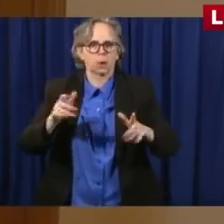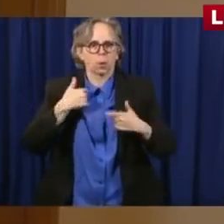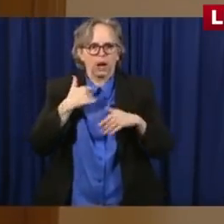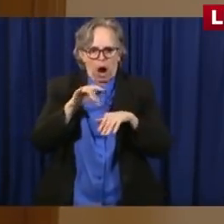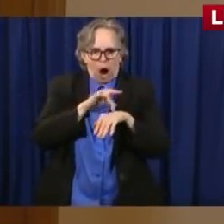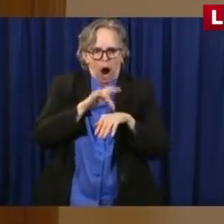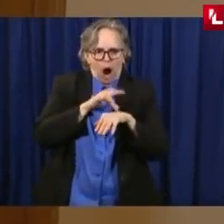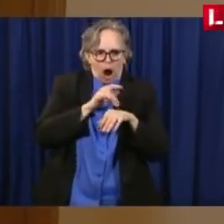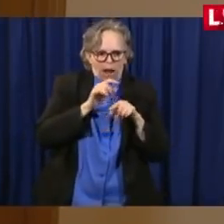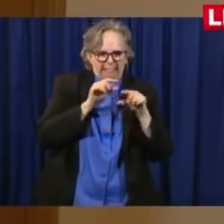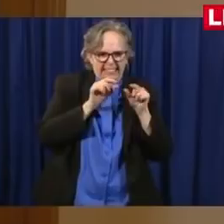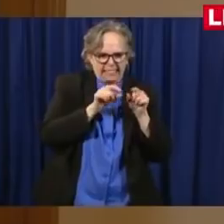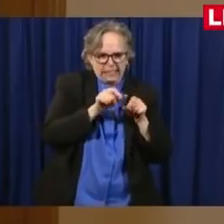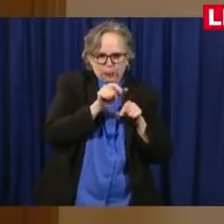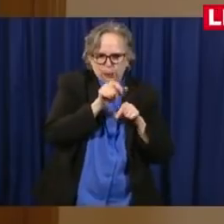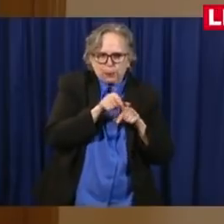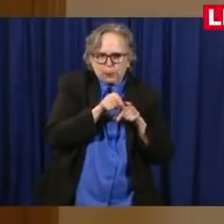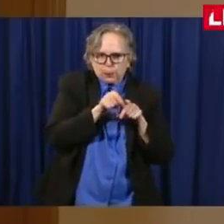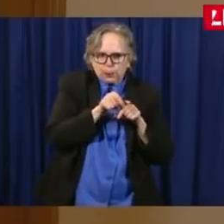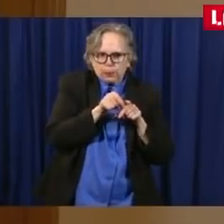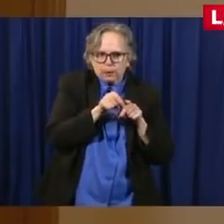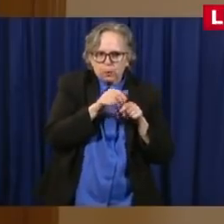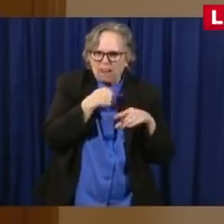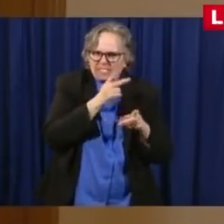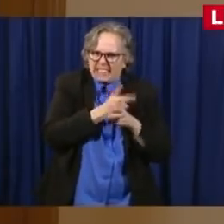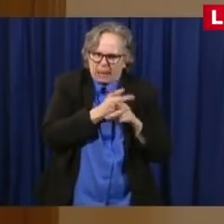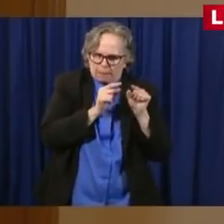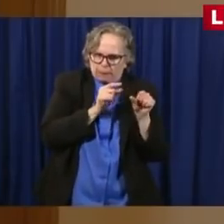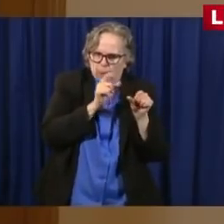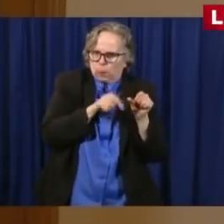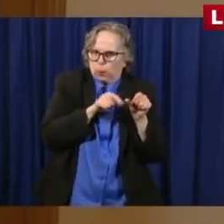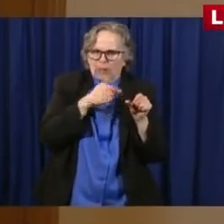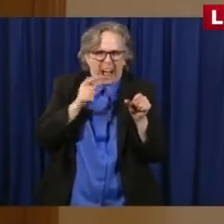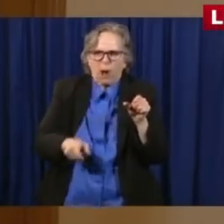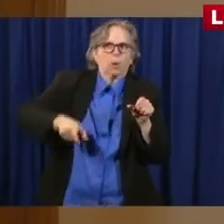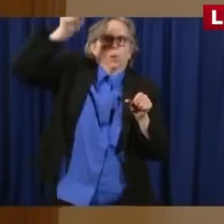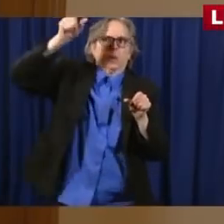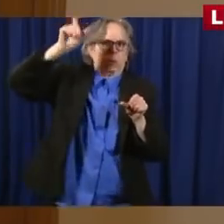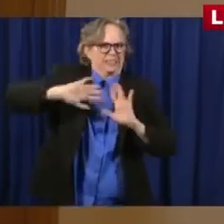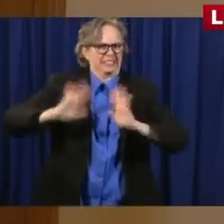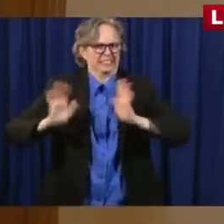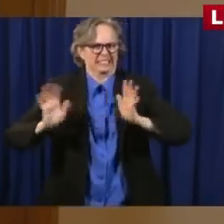WE ARE BLESSED TO BE IN THIS CATEGORY OF THE EARLY MITIGATION.